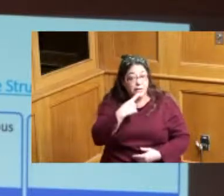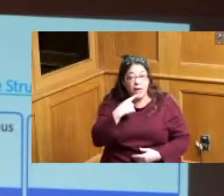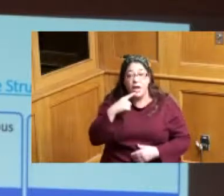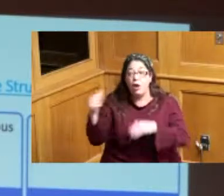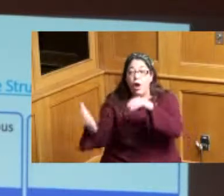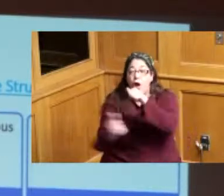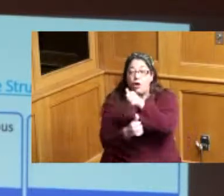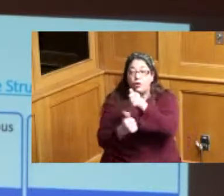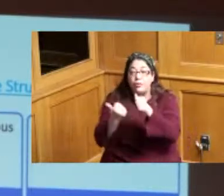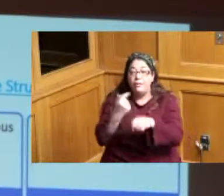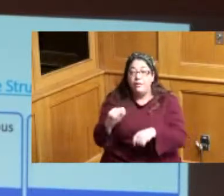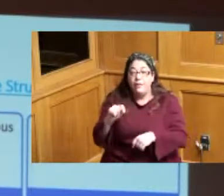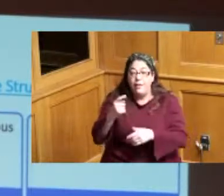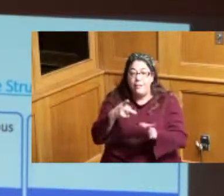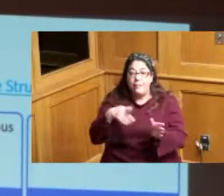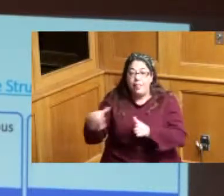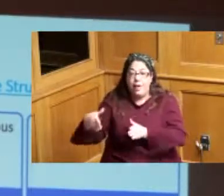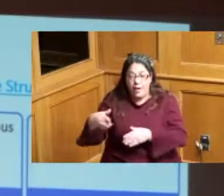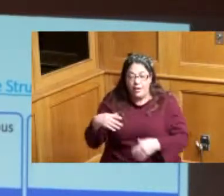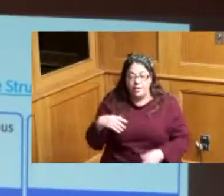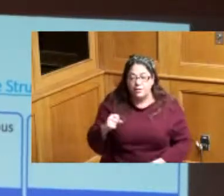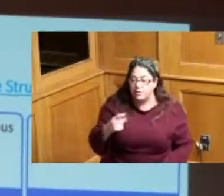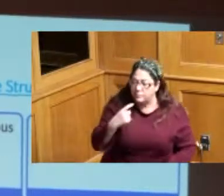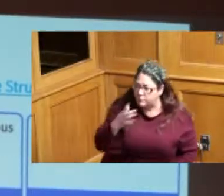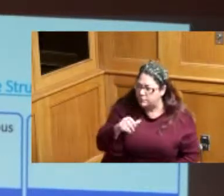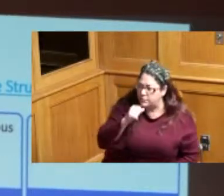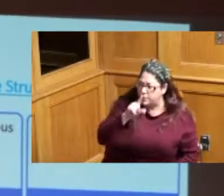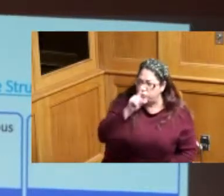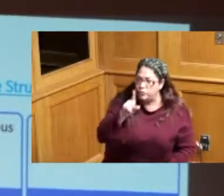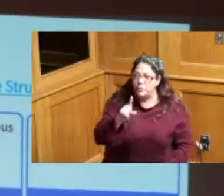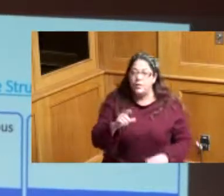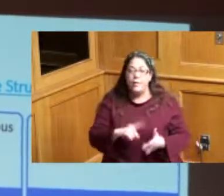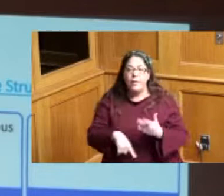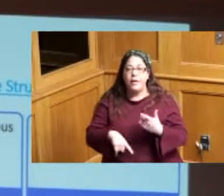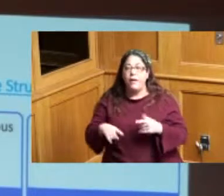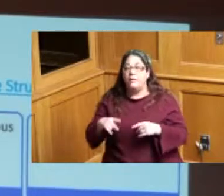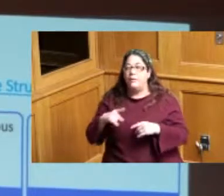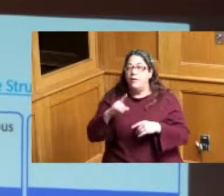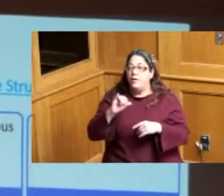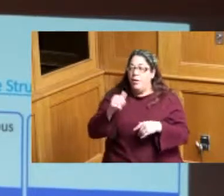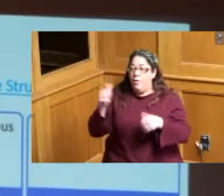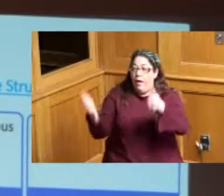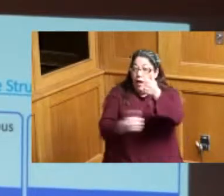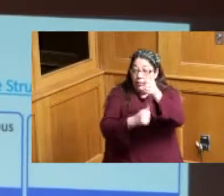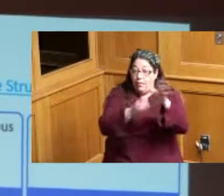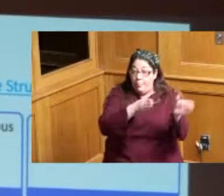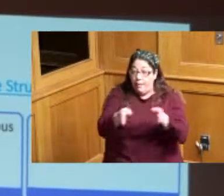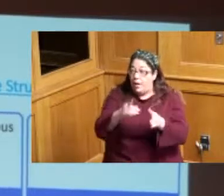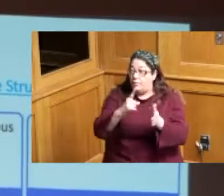in this analysis and certainly we can do more deep dive during future sessions so when we design the